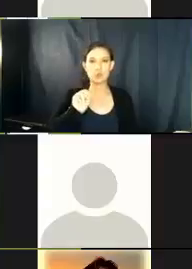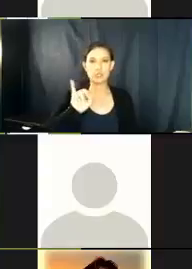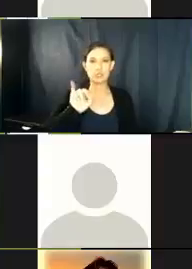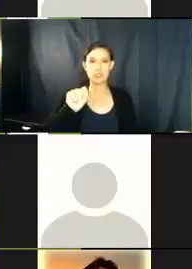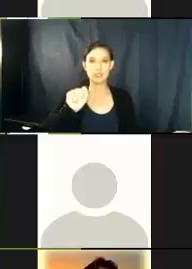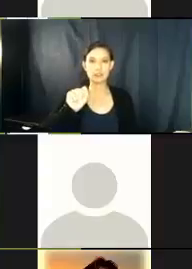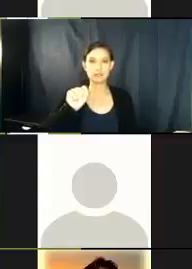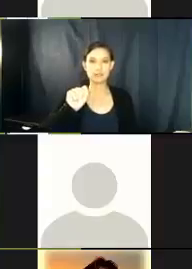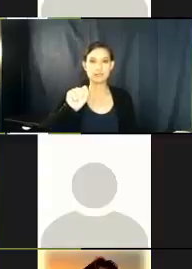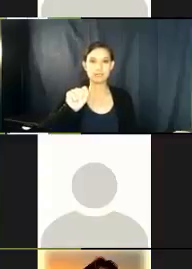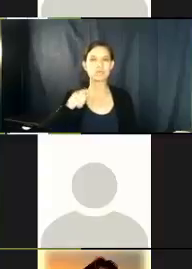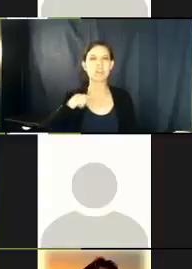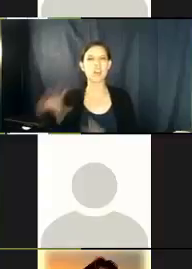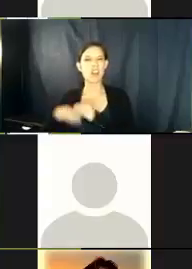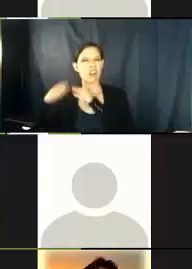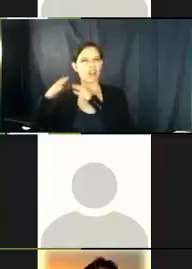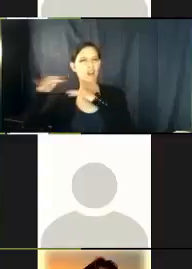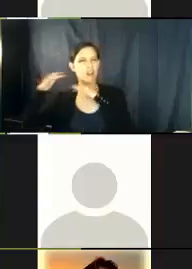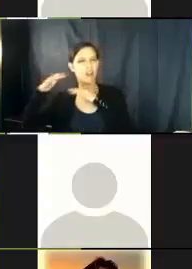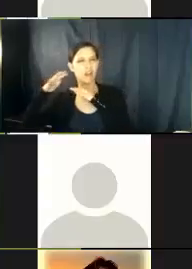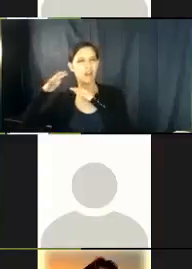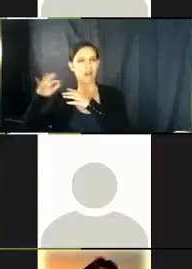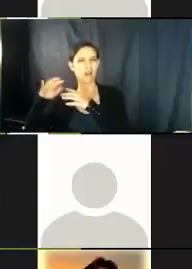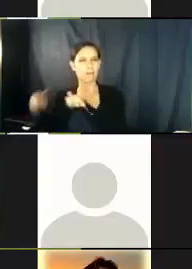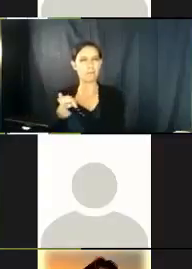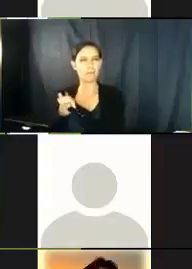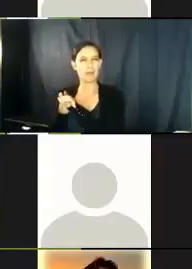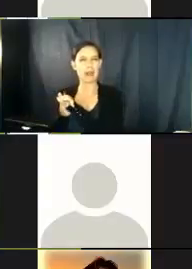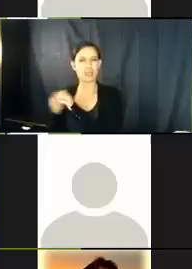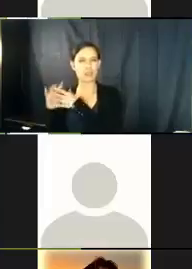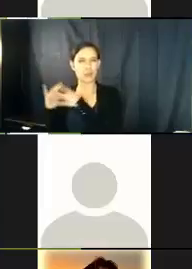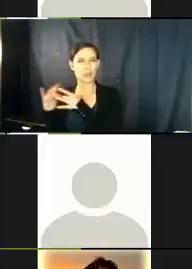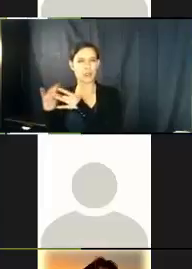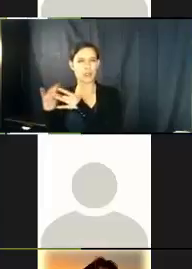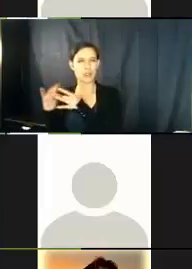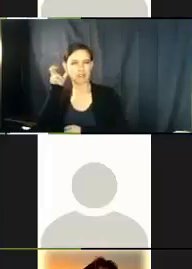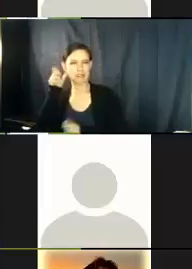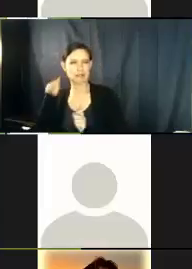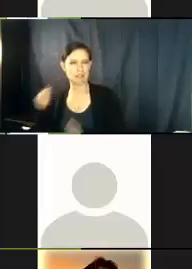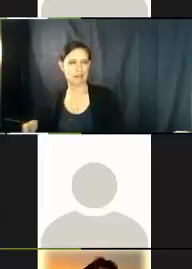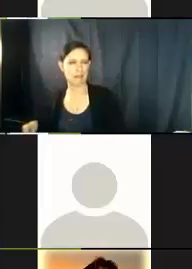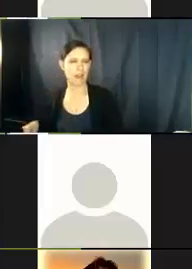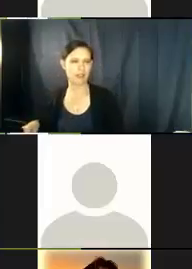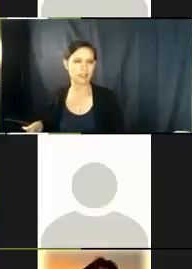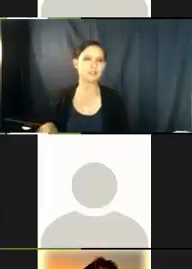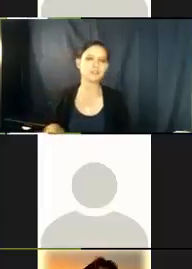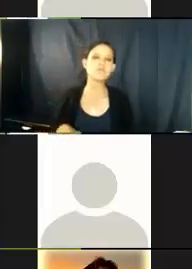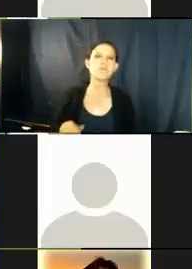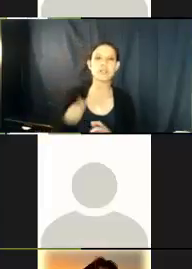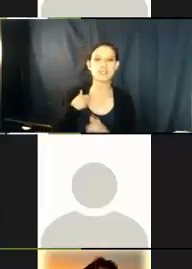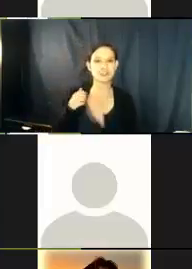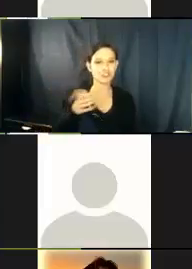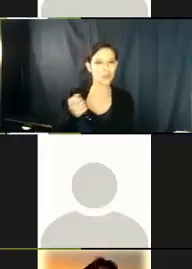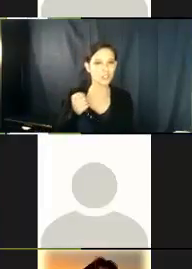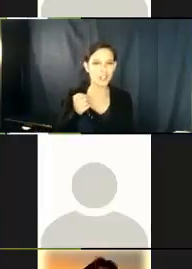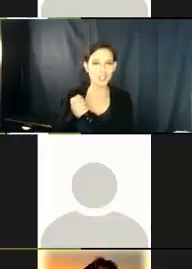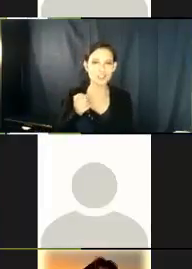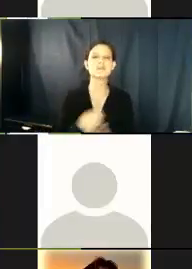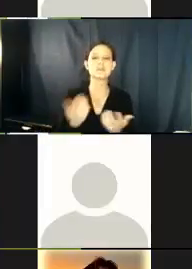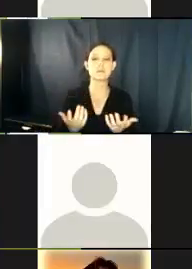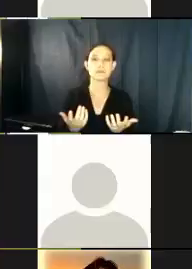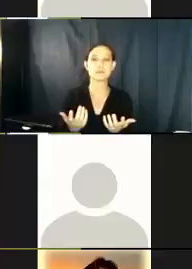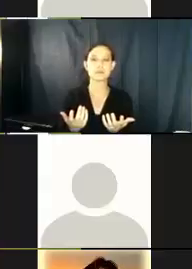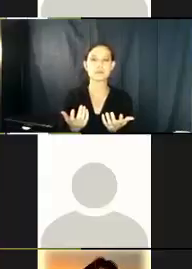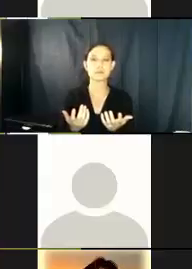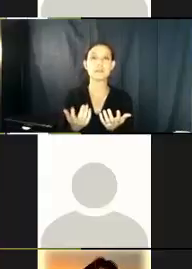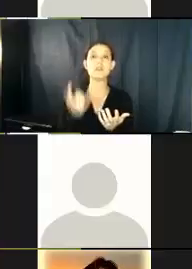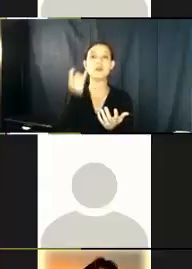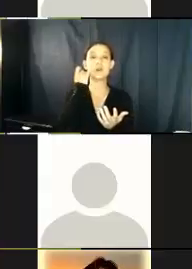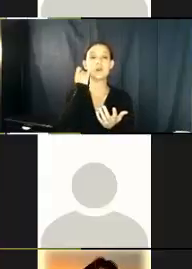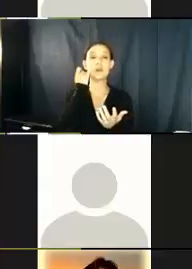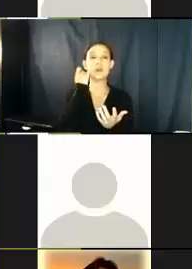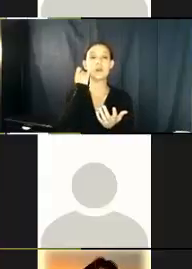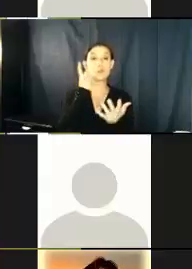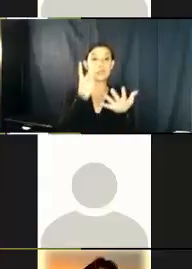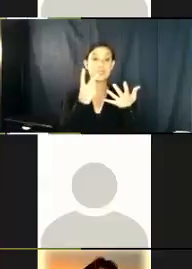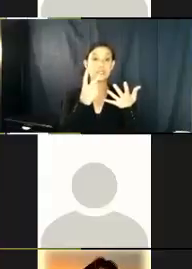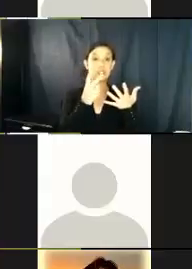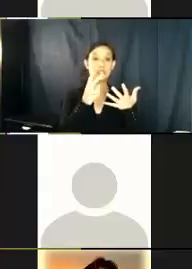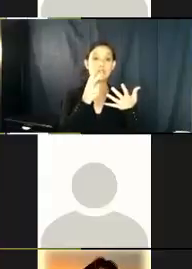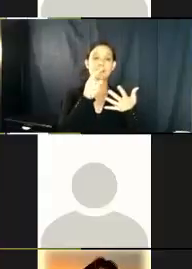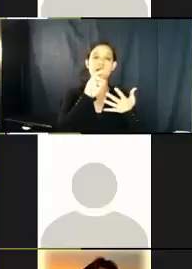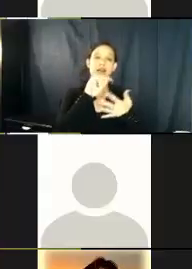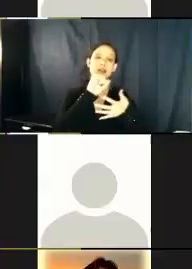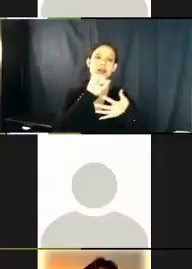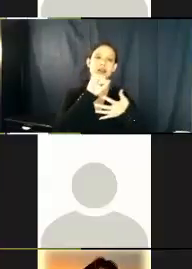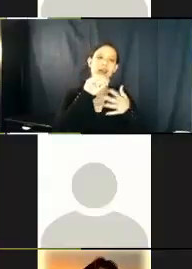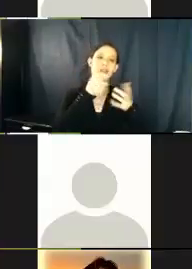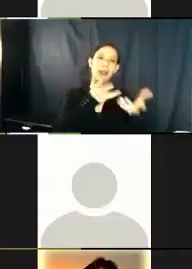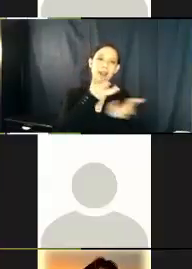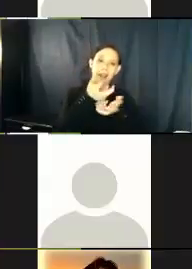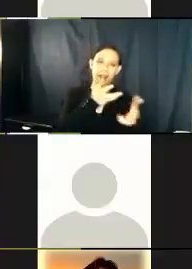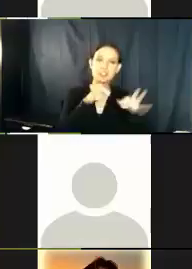Now if I go in here you can see we have the engage, explain, elaborate, explore, evaluate.